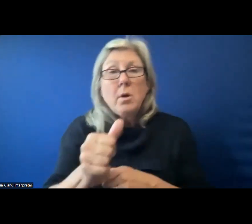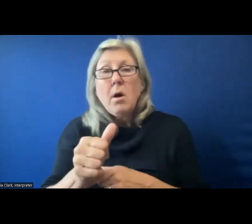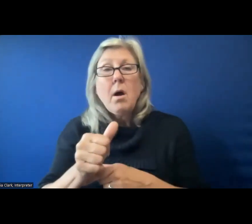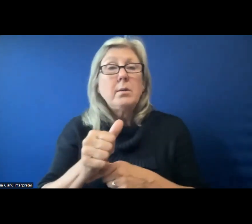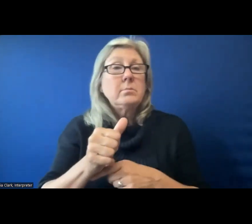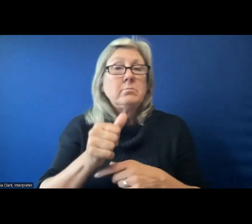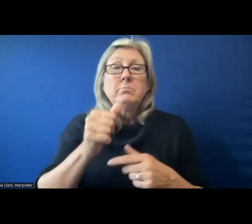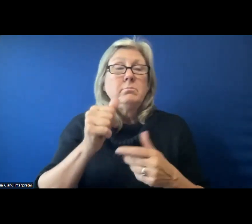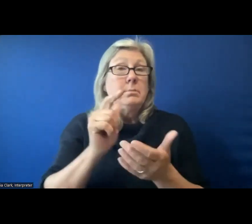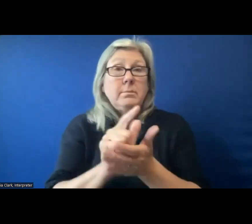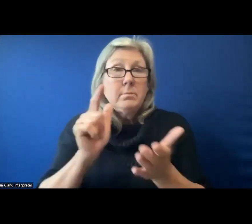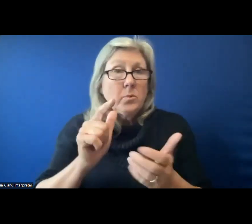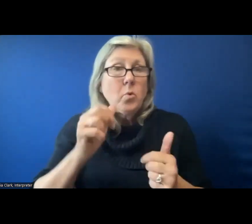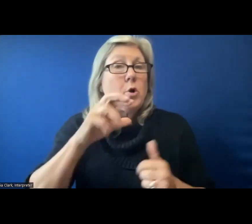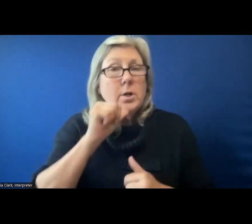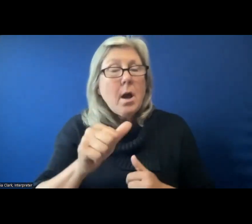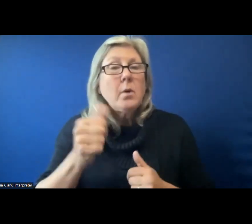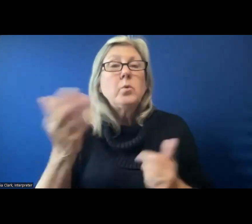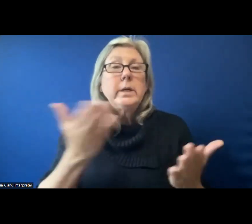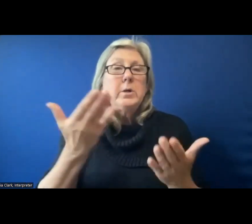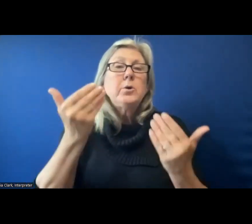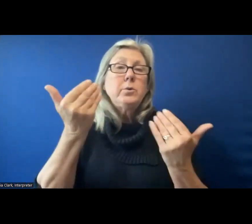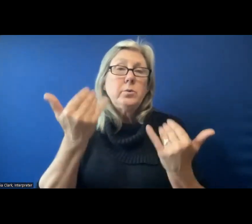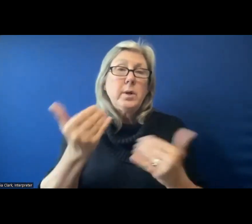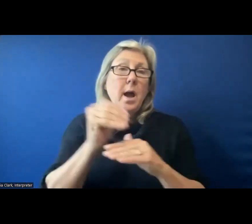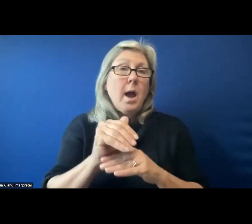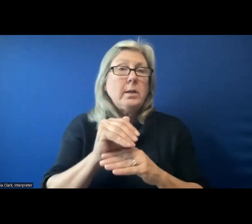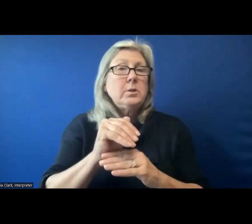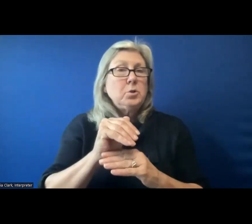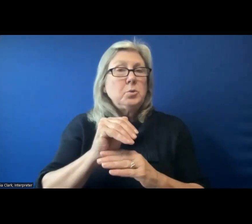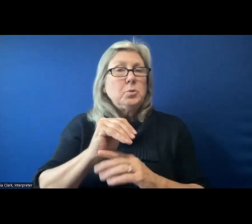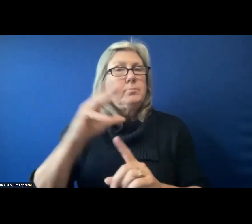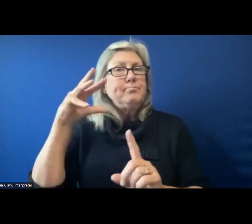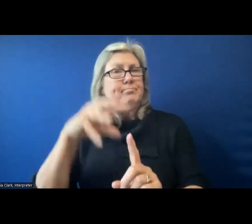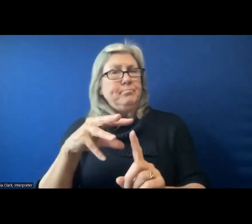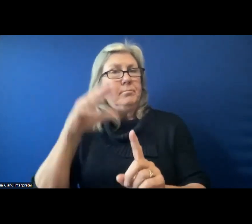a light on the hard truths and hopefully many if not all of you will leave this space with